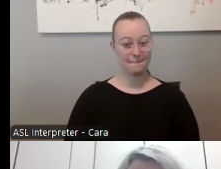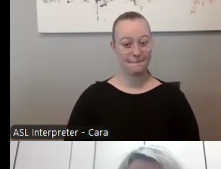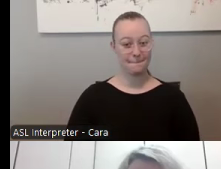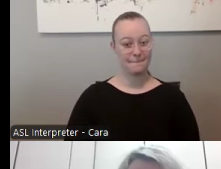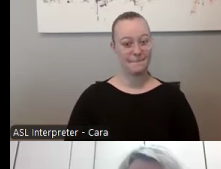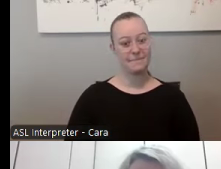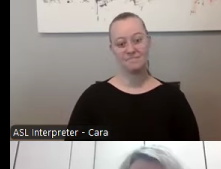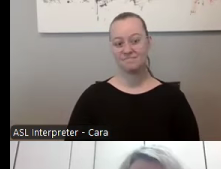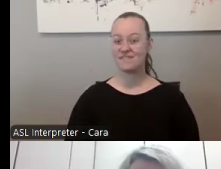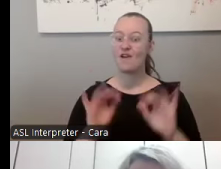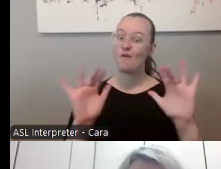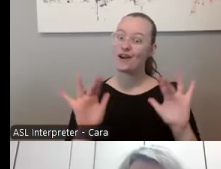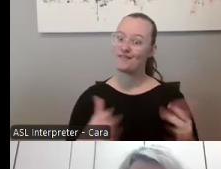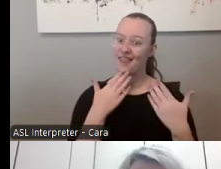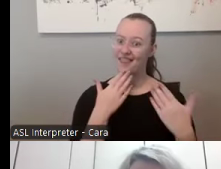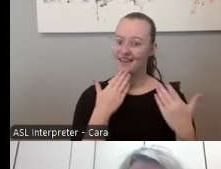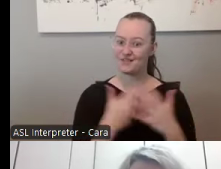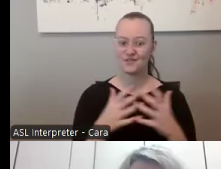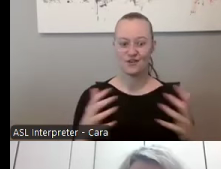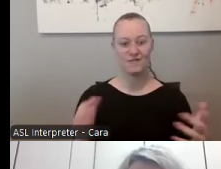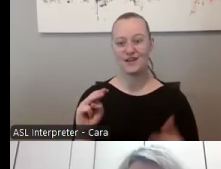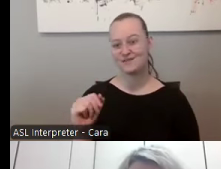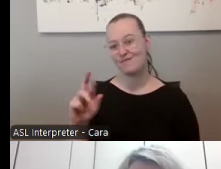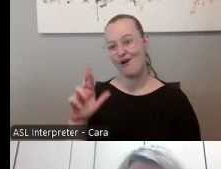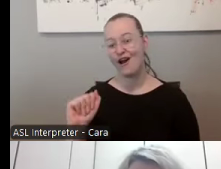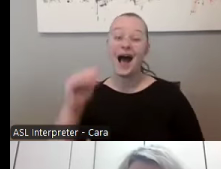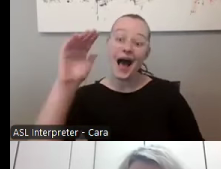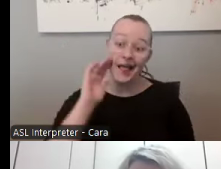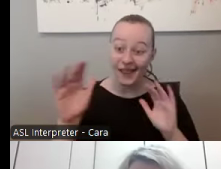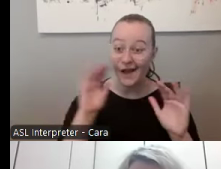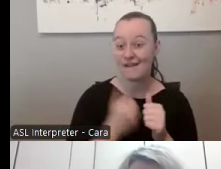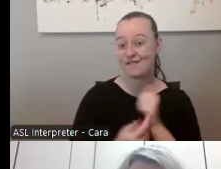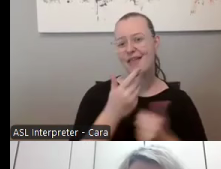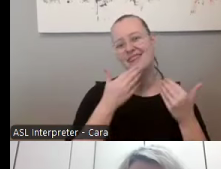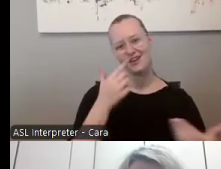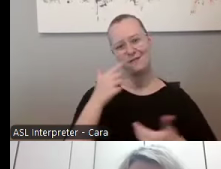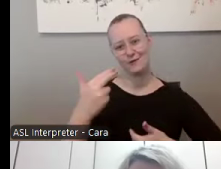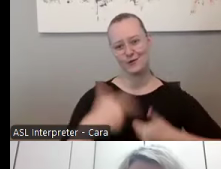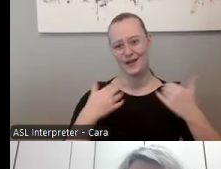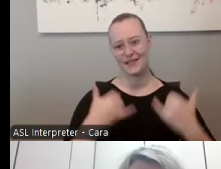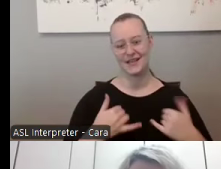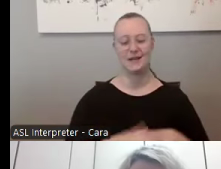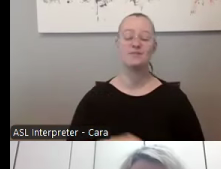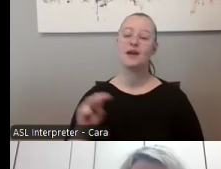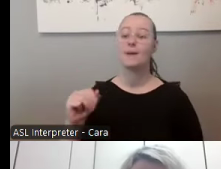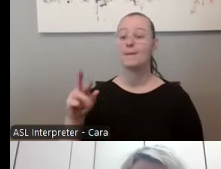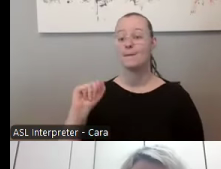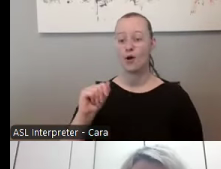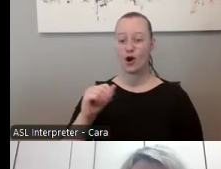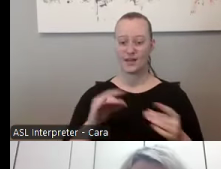Wonderful. Thank you so much, Maura, and hello, everybody. Thank you for joining today. As Maura mentioned, my name is Tisa Marie Sherry.